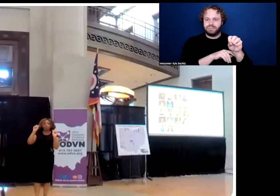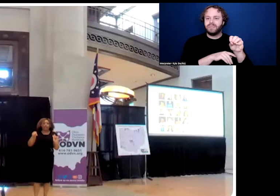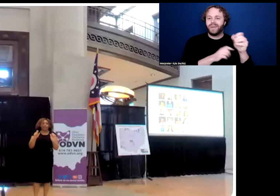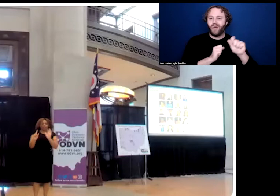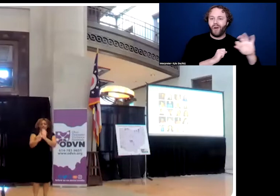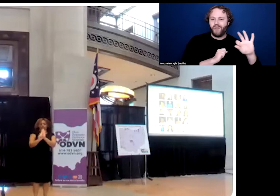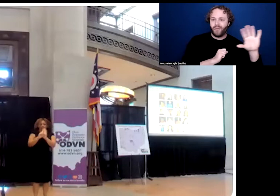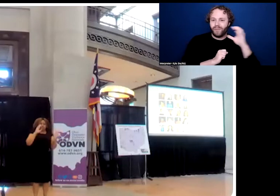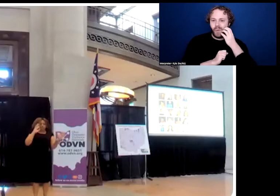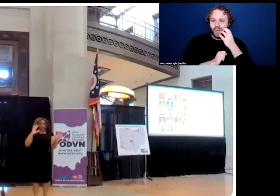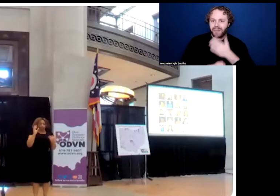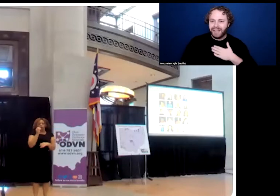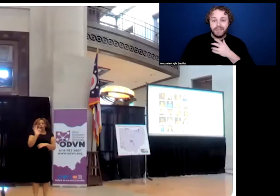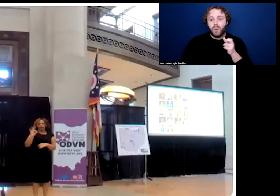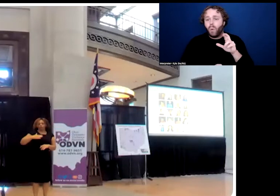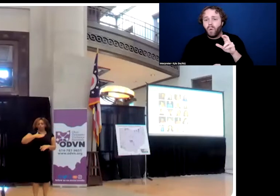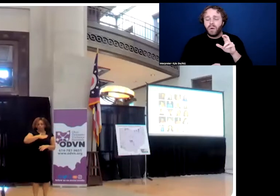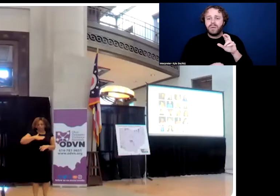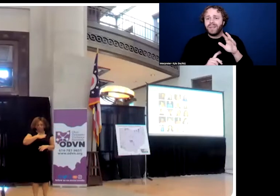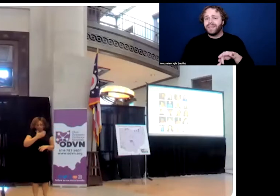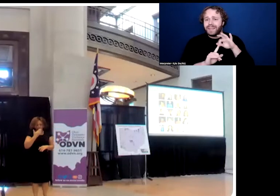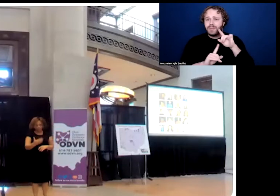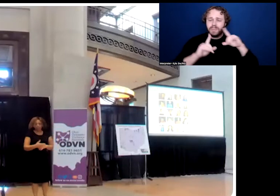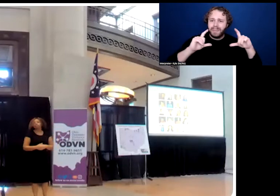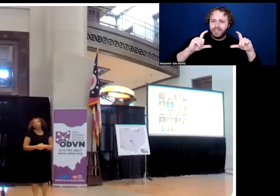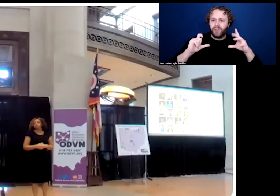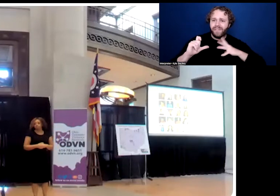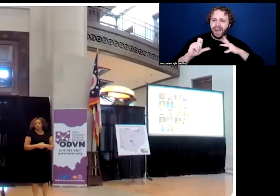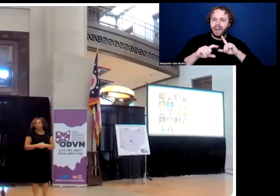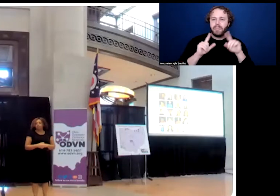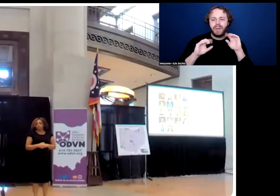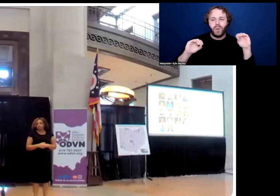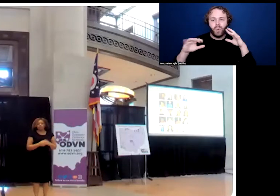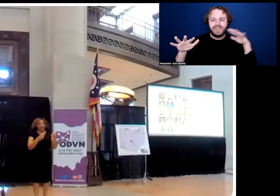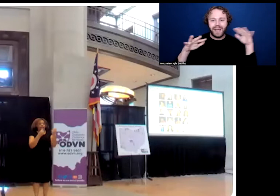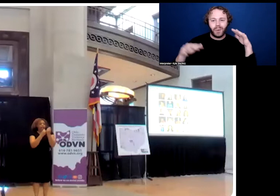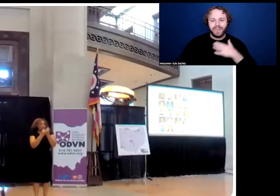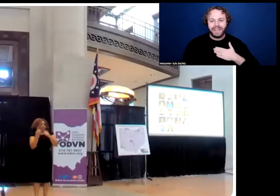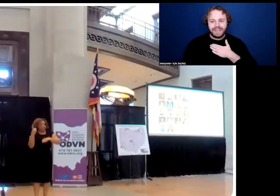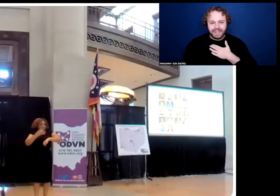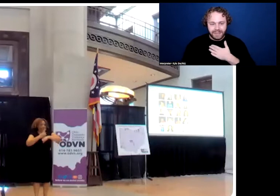Would most appreciate that. Thank you. And also, advocacy day is tomorrow. Wow.